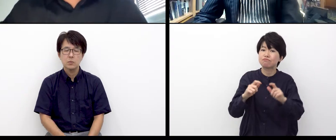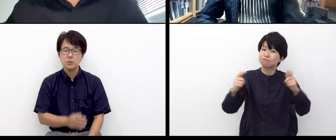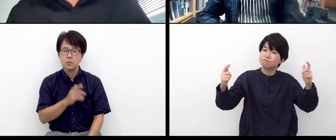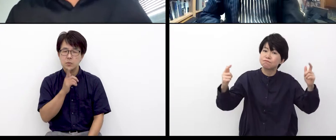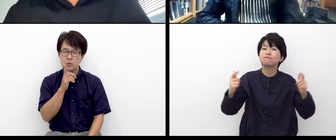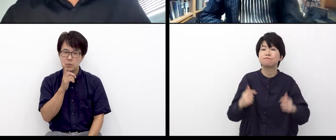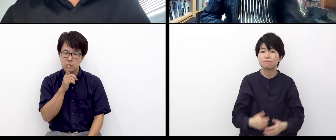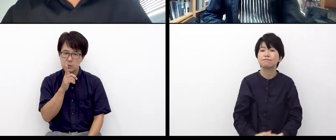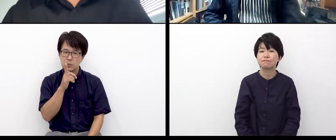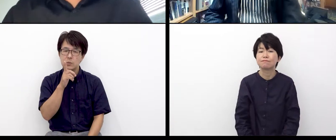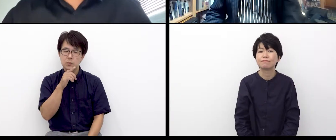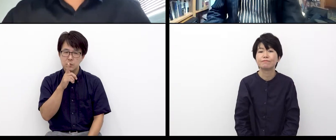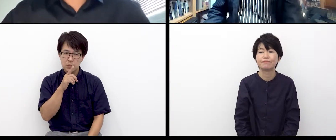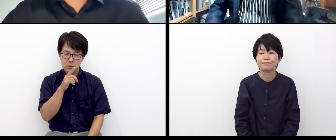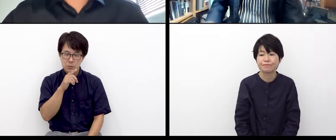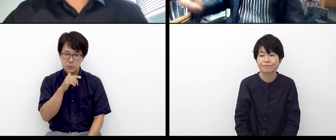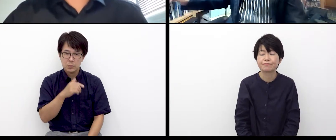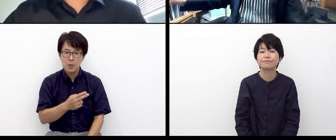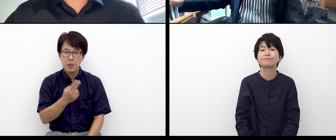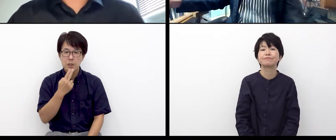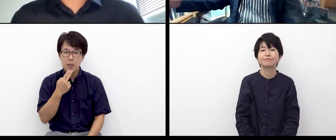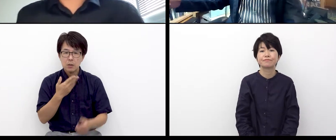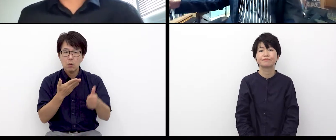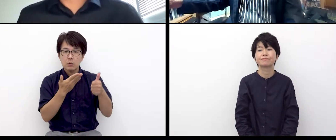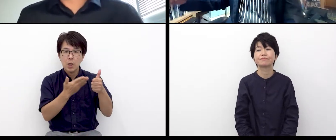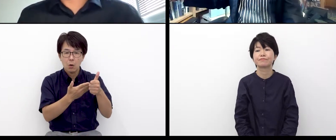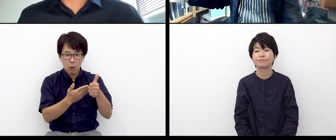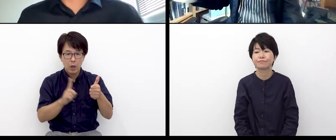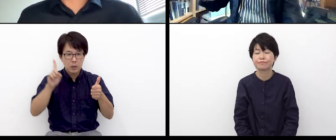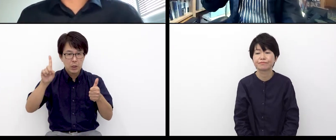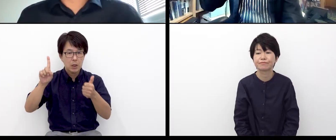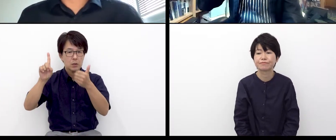Mr. SAITO, you wrote a book